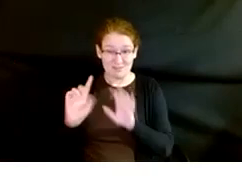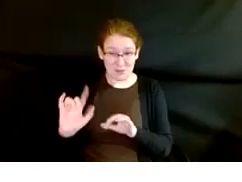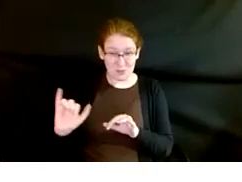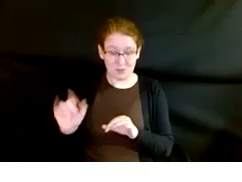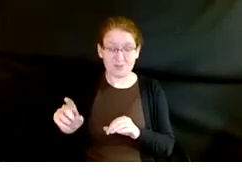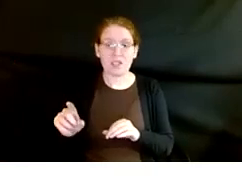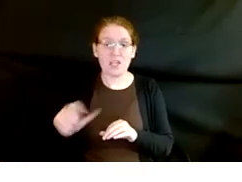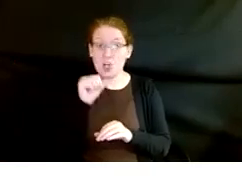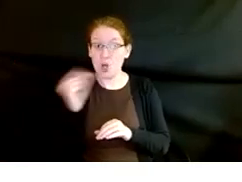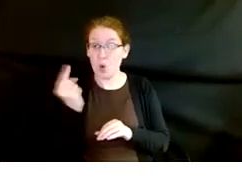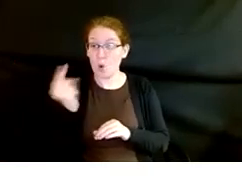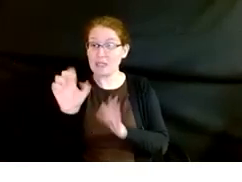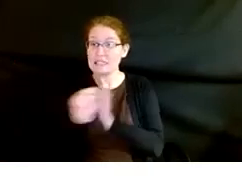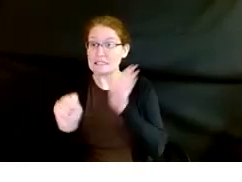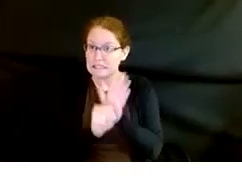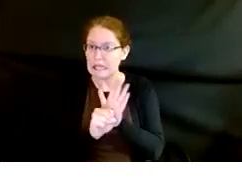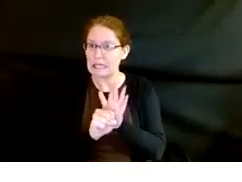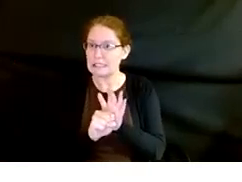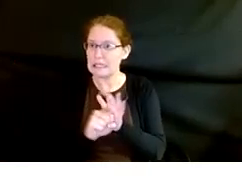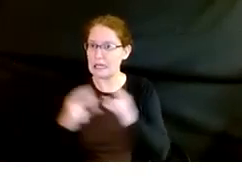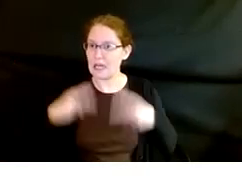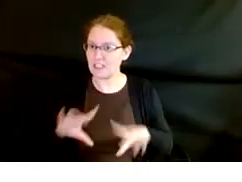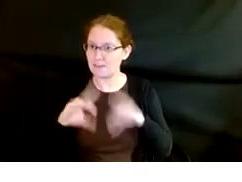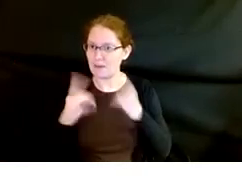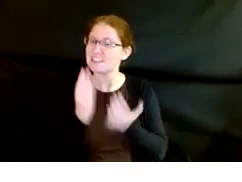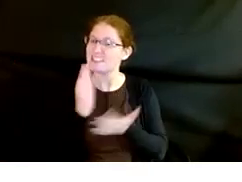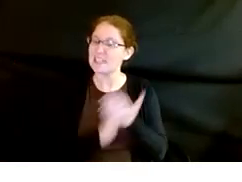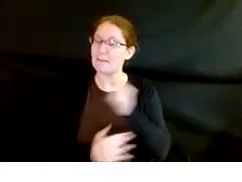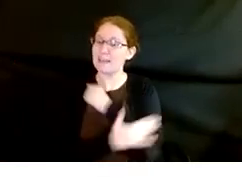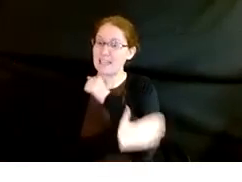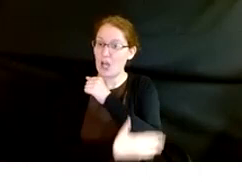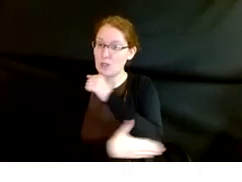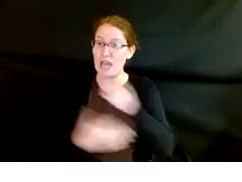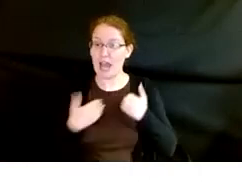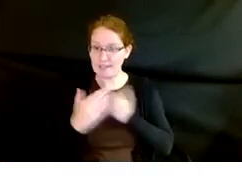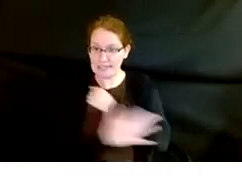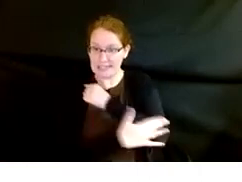just the State Department of Health but a handful of counties have county departments of health um